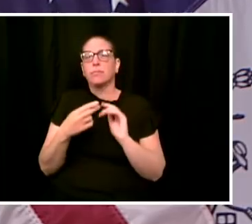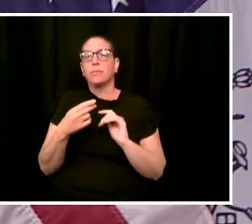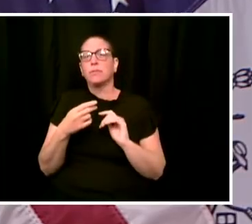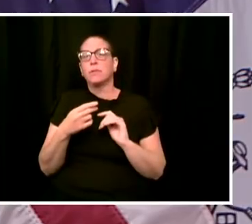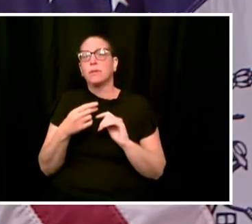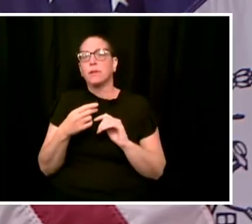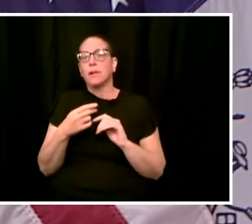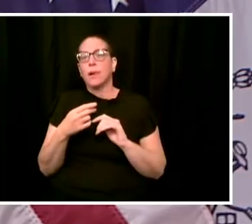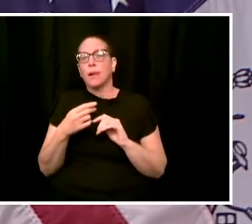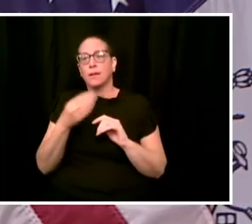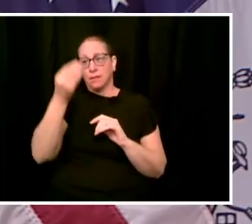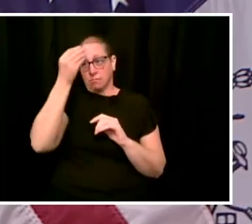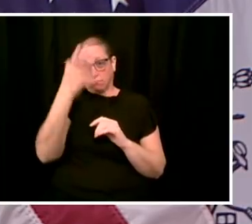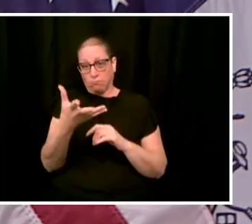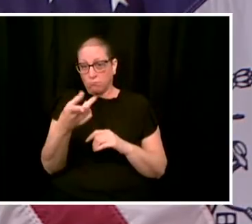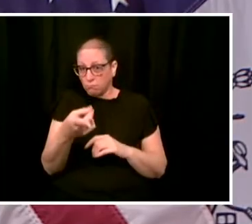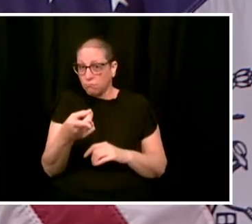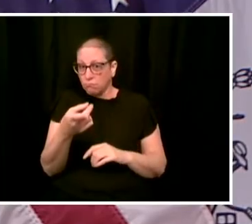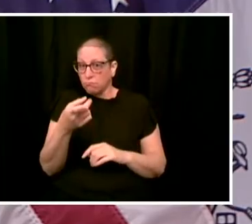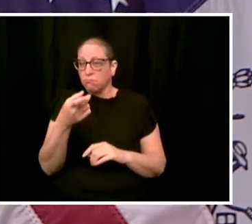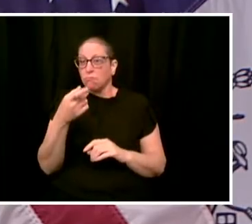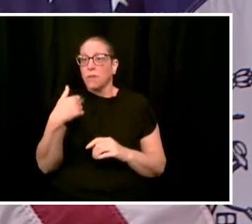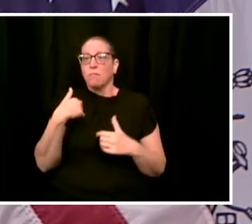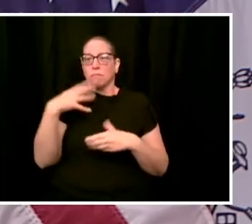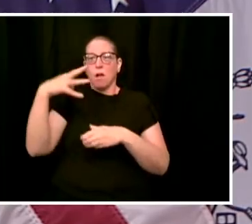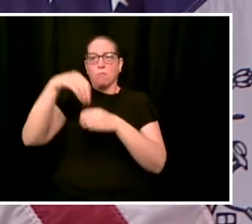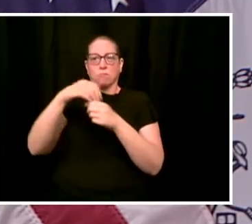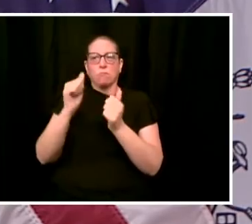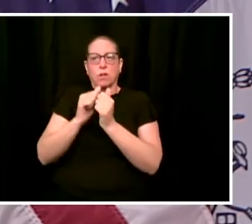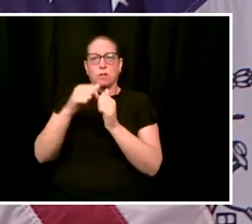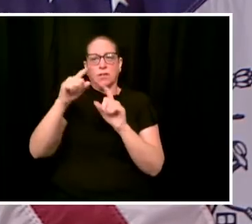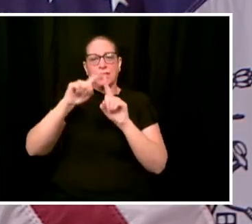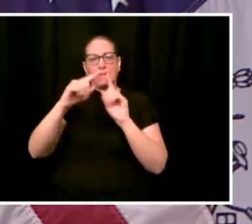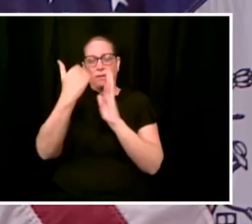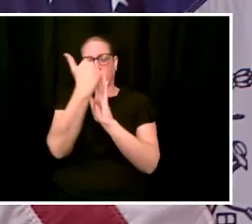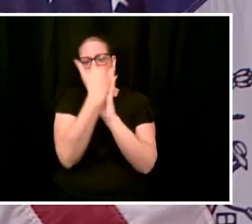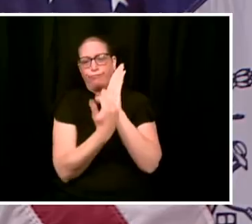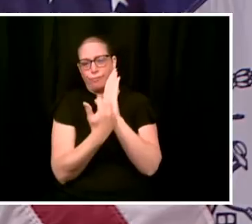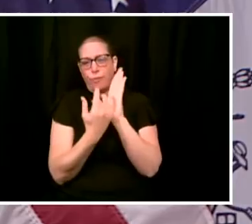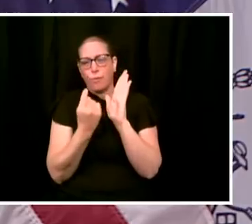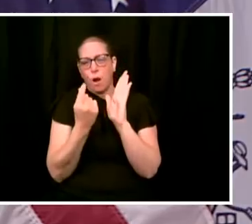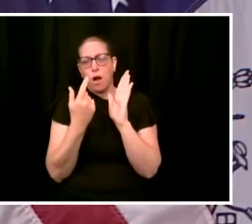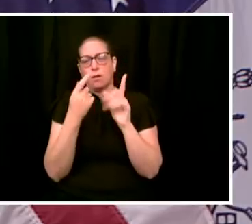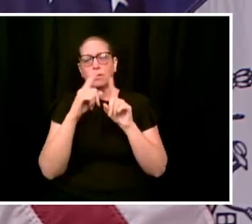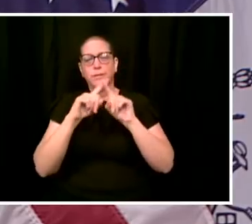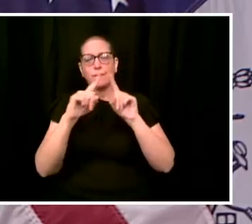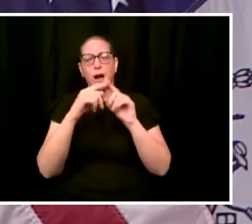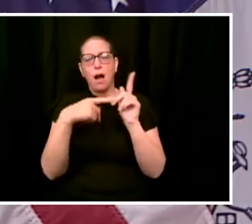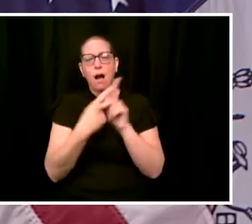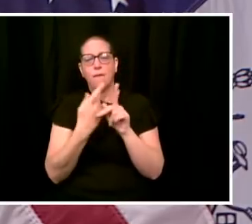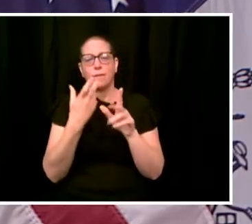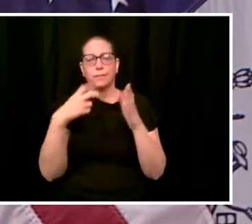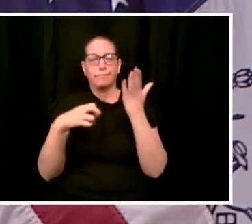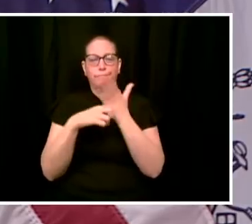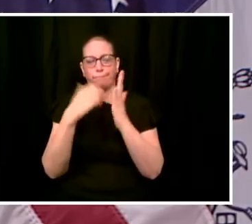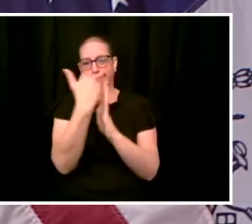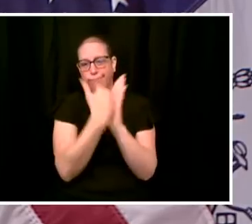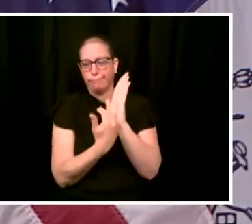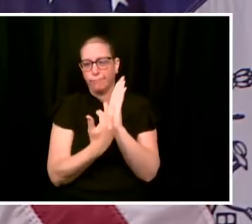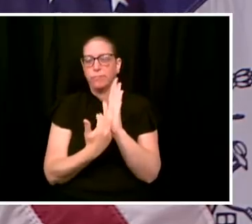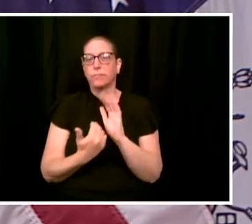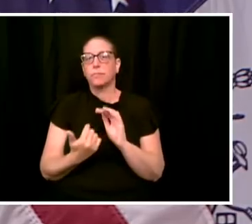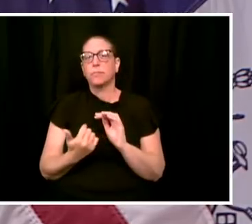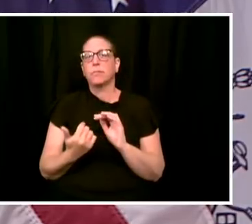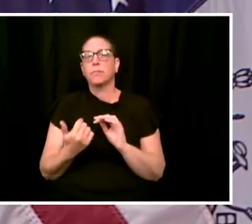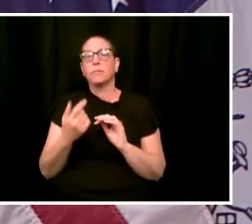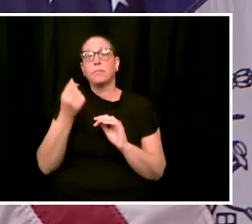COMBINE SUMMONS.